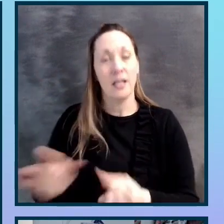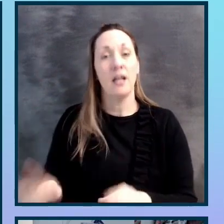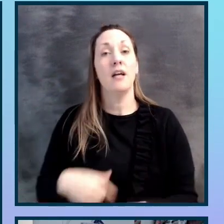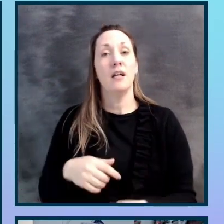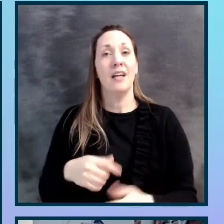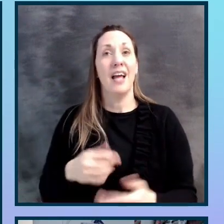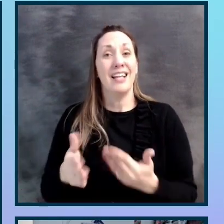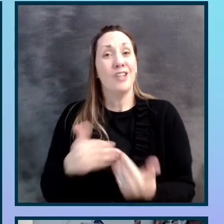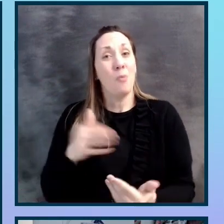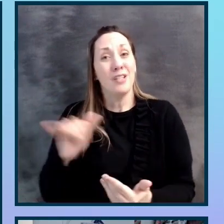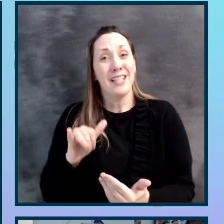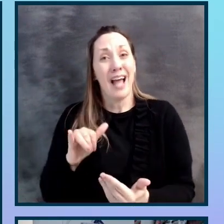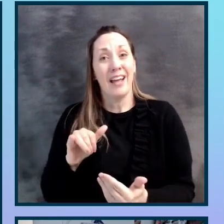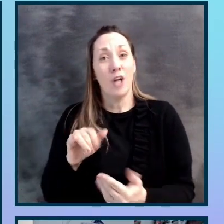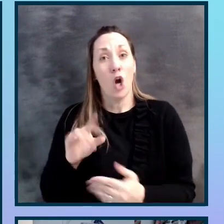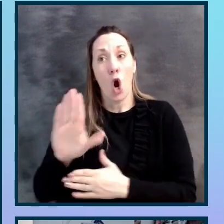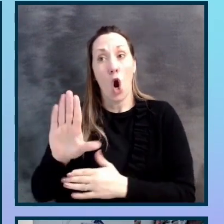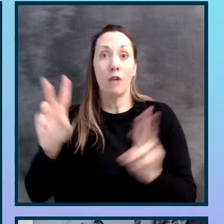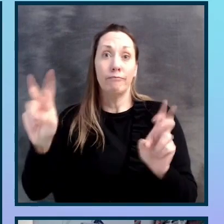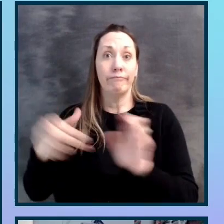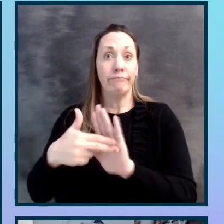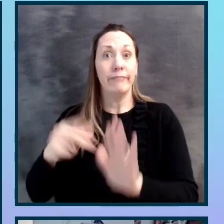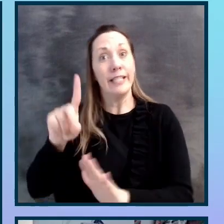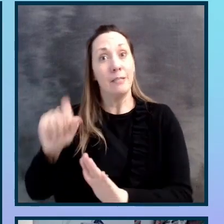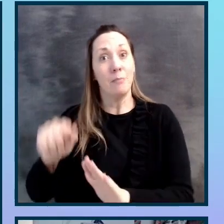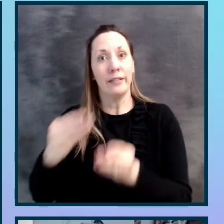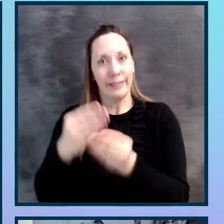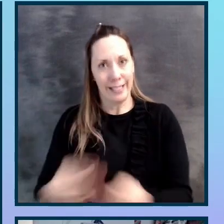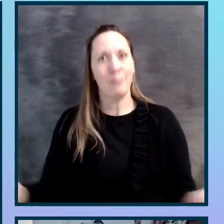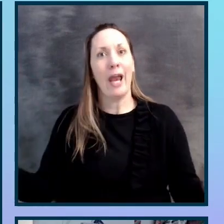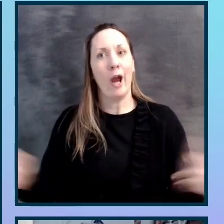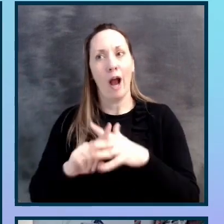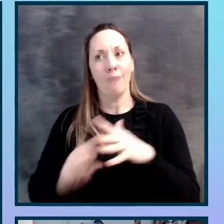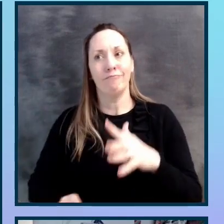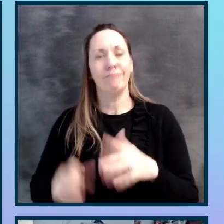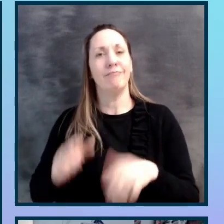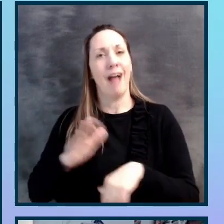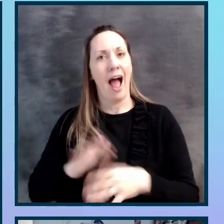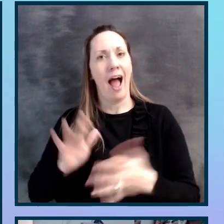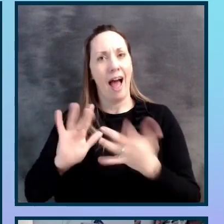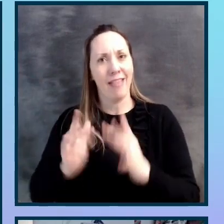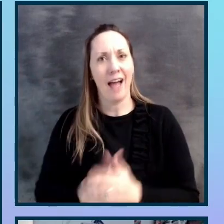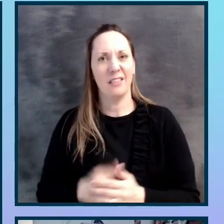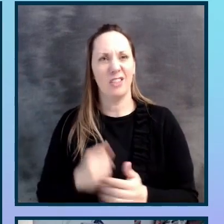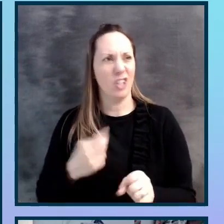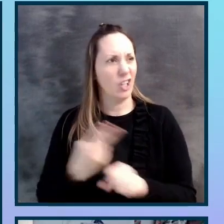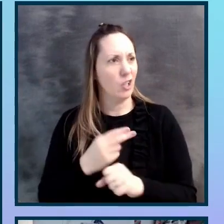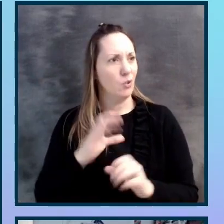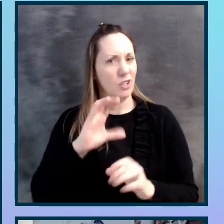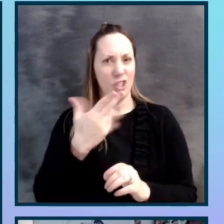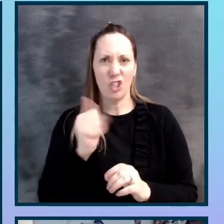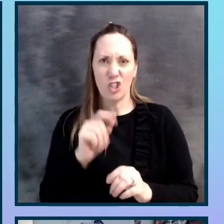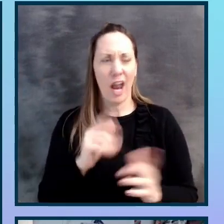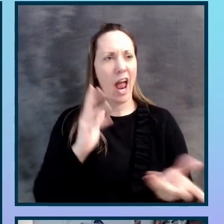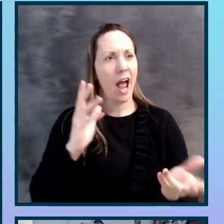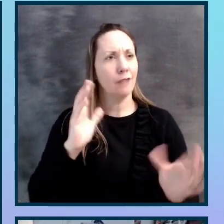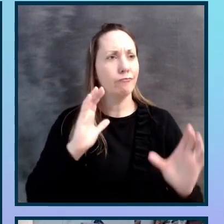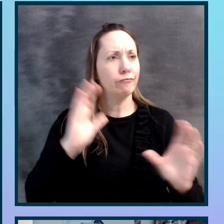when she's online. She shares the same freedom to email, chat, and surf the internet and connect with others, that we all have.